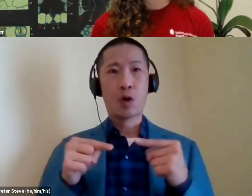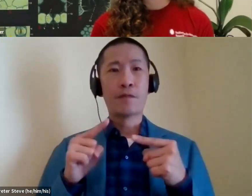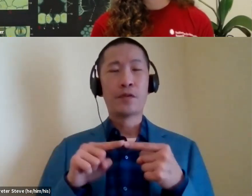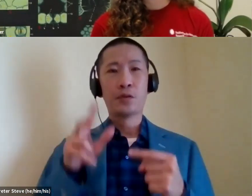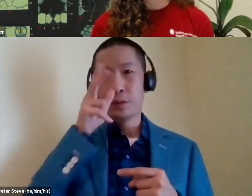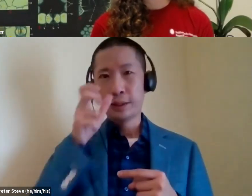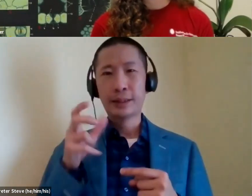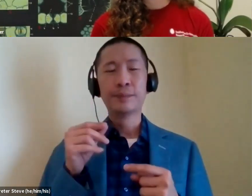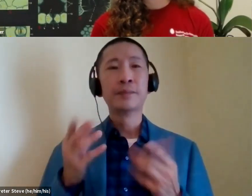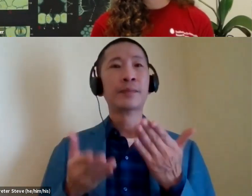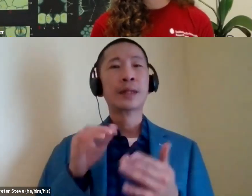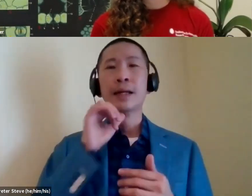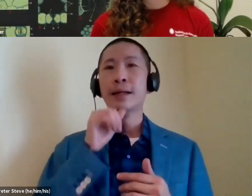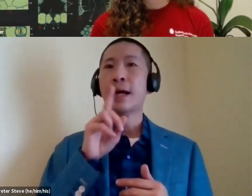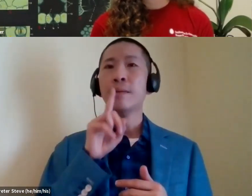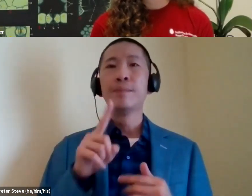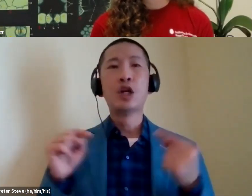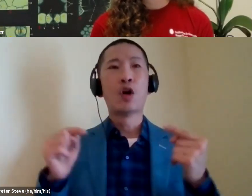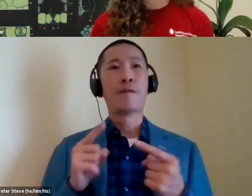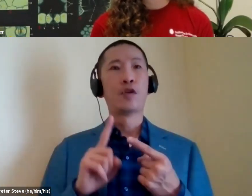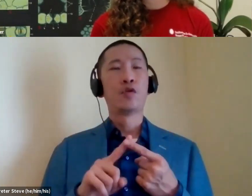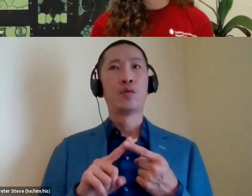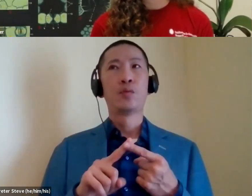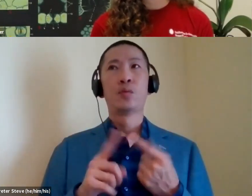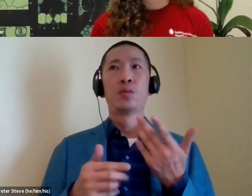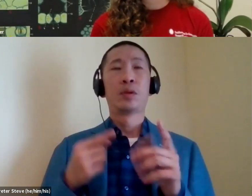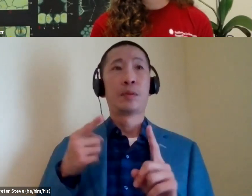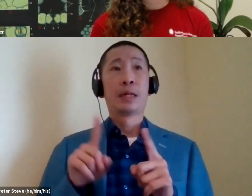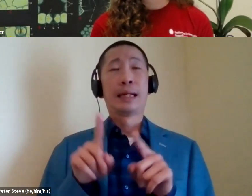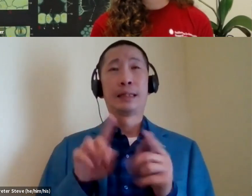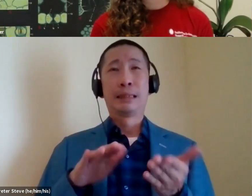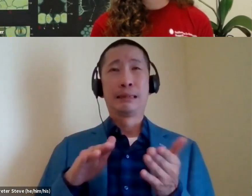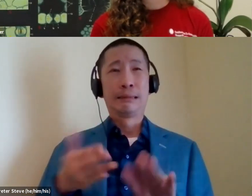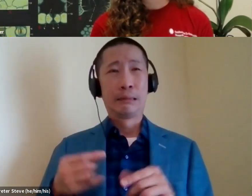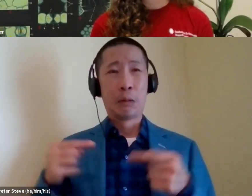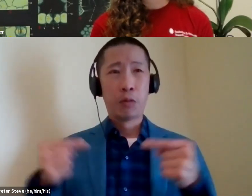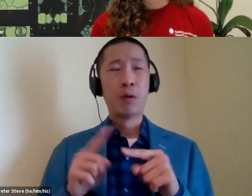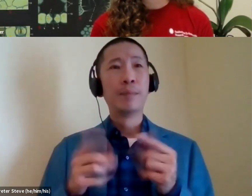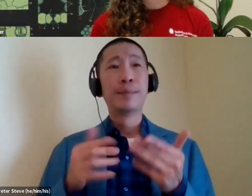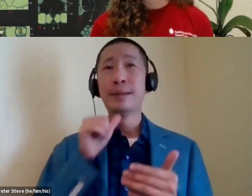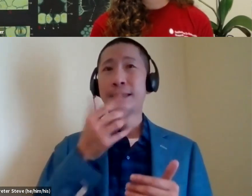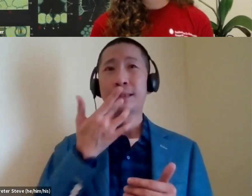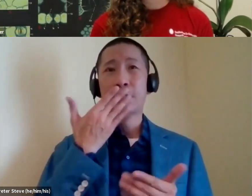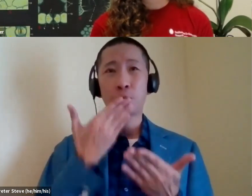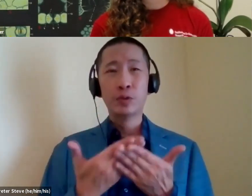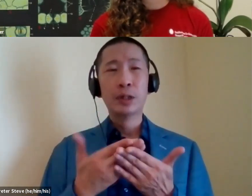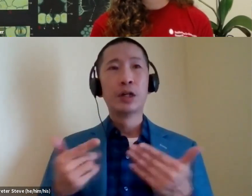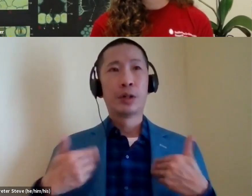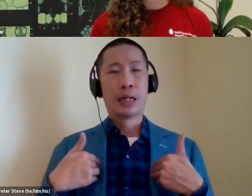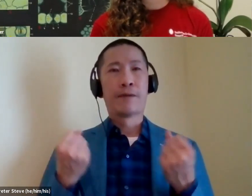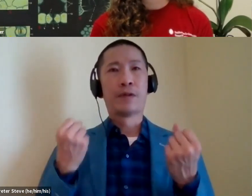Kim Komatsu (she/her): And it might not even be harmful to the point of being deadly, but it could just be something that doesn't taste good and there's of course lots of plants or.